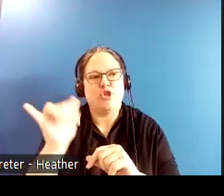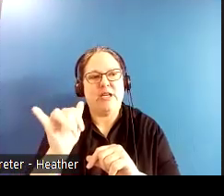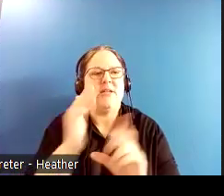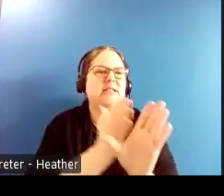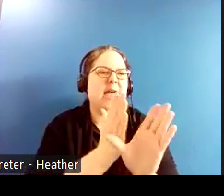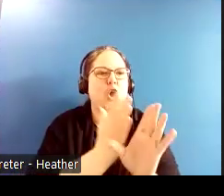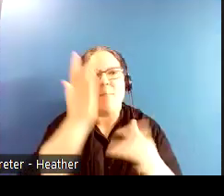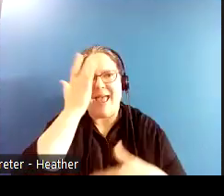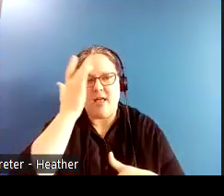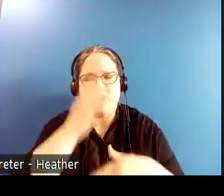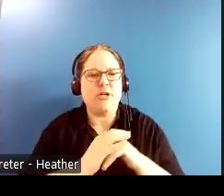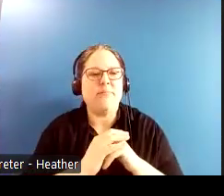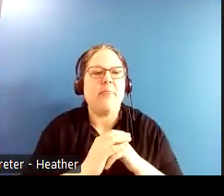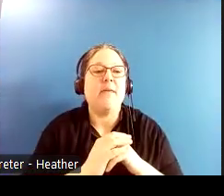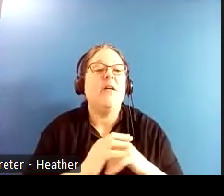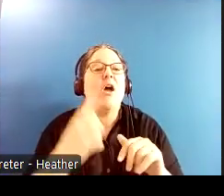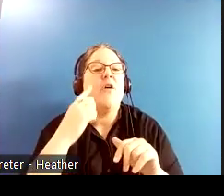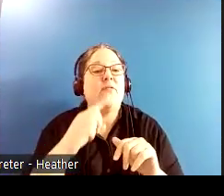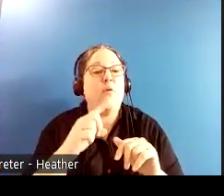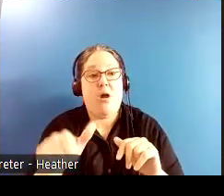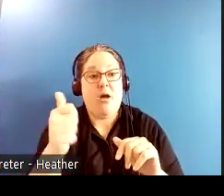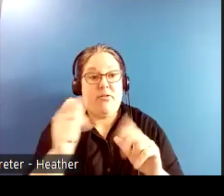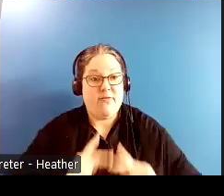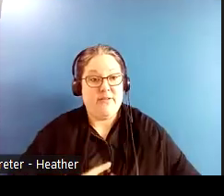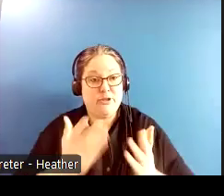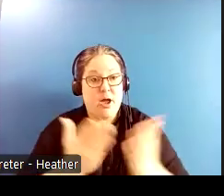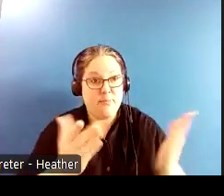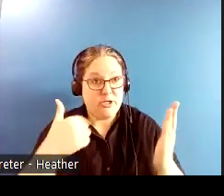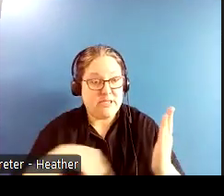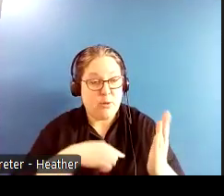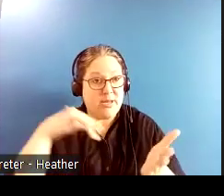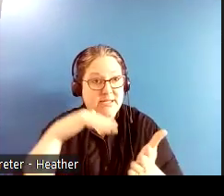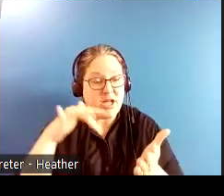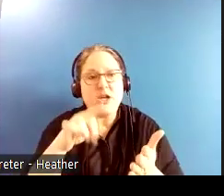of physical objects that we're studying uh you can ask questions like how far away is the earth